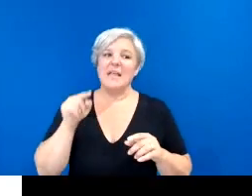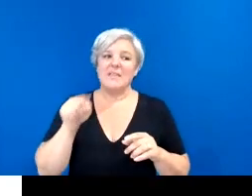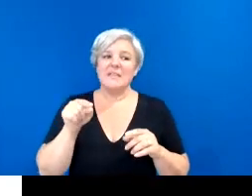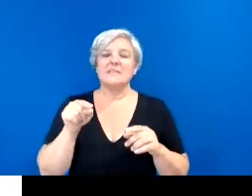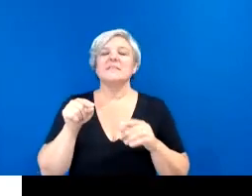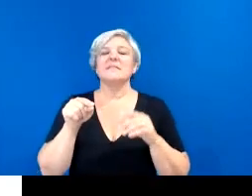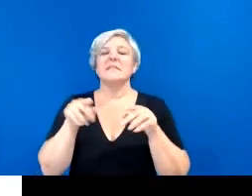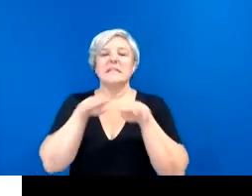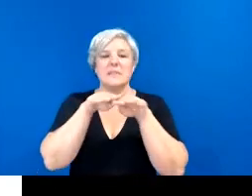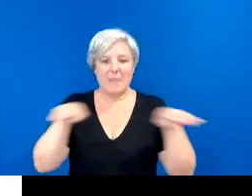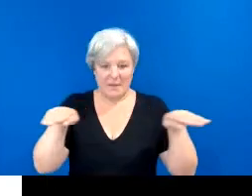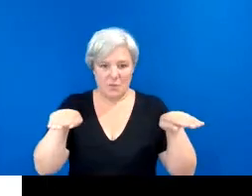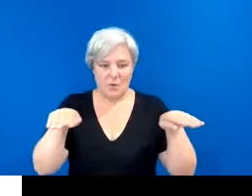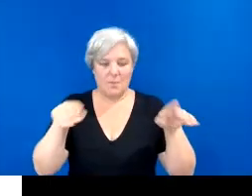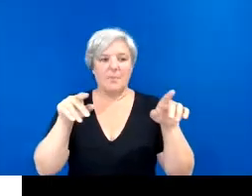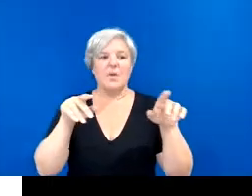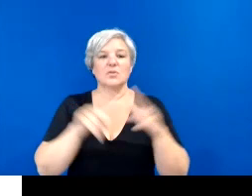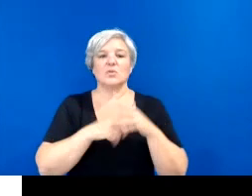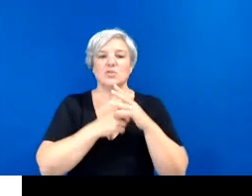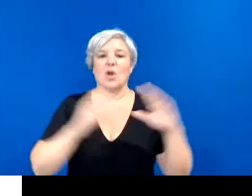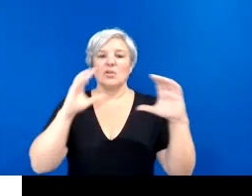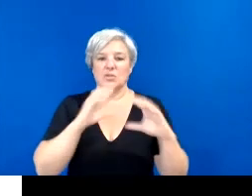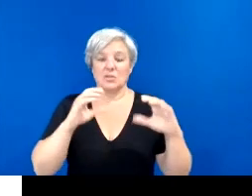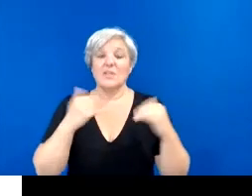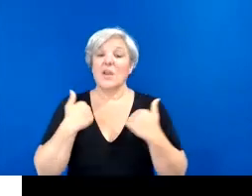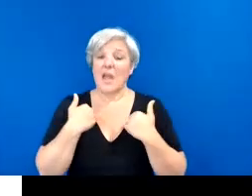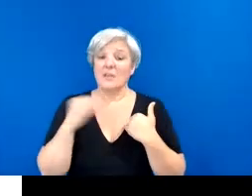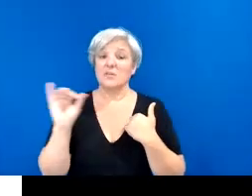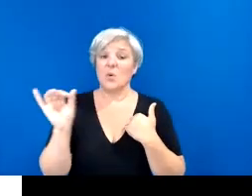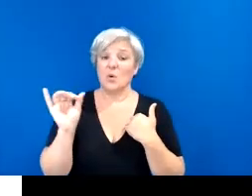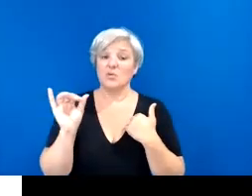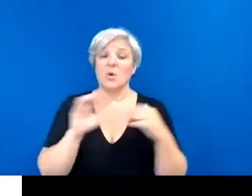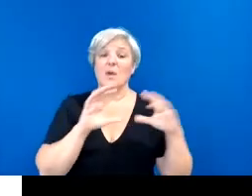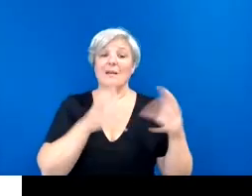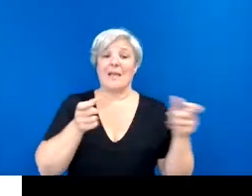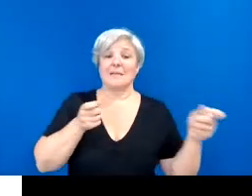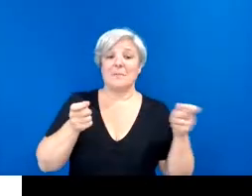It actually has a course management system built into it.